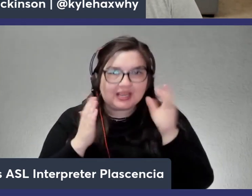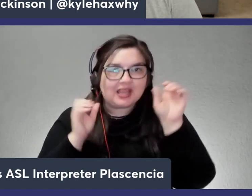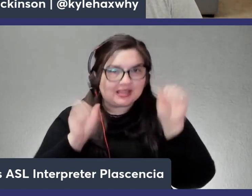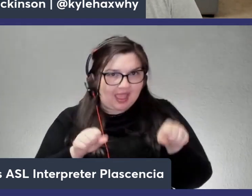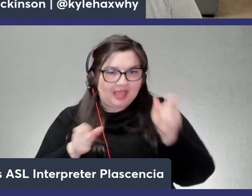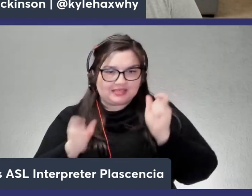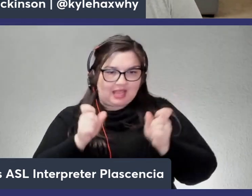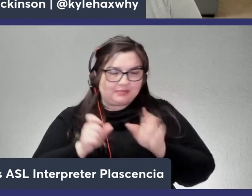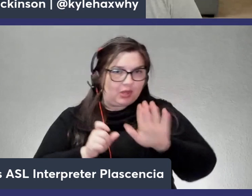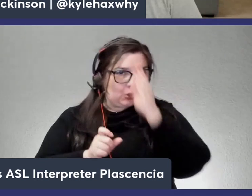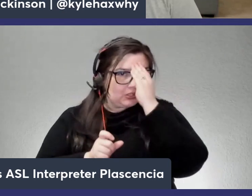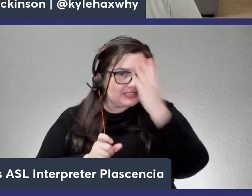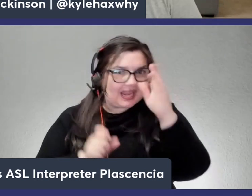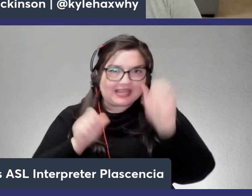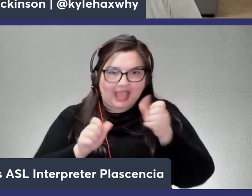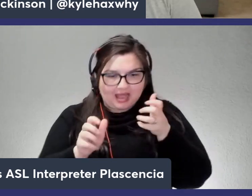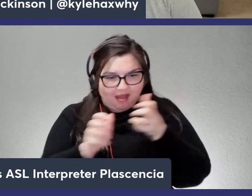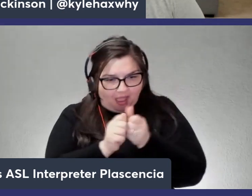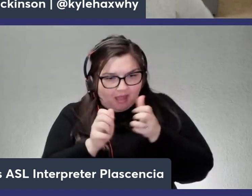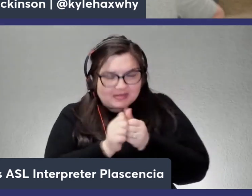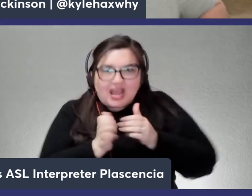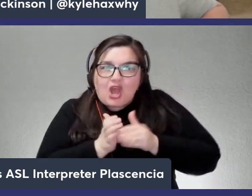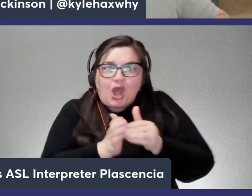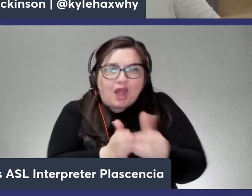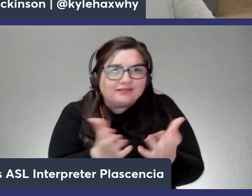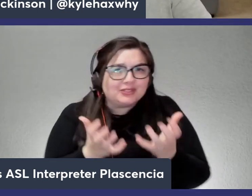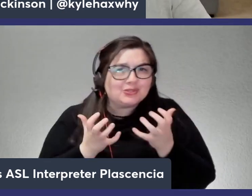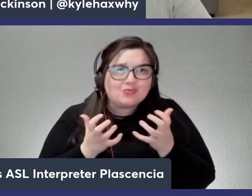as often as you'd like, and get the latest up to date model.